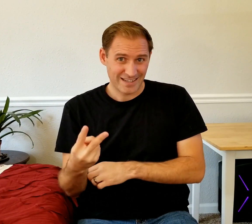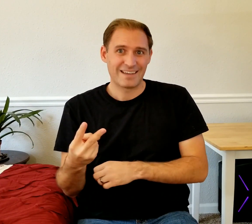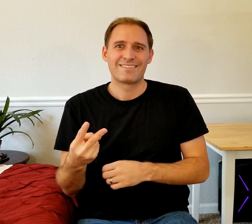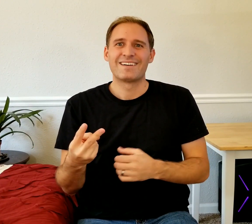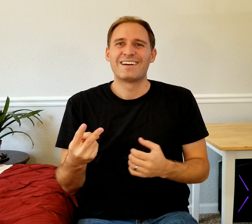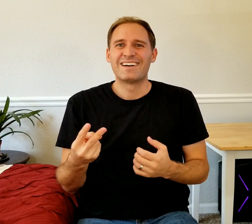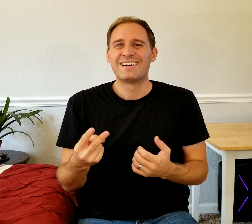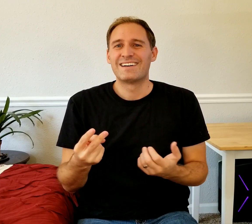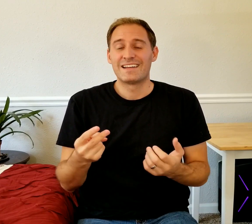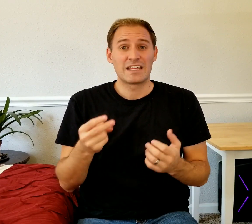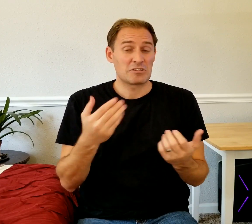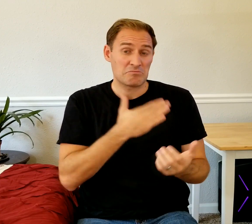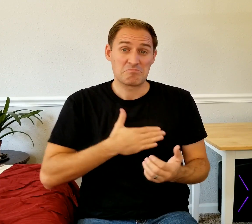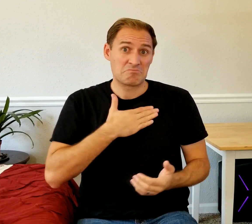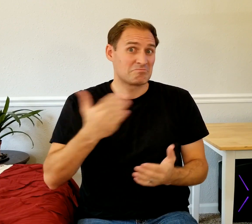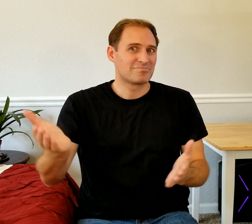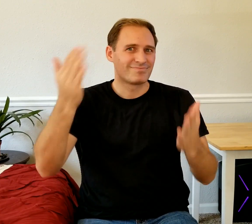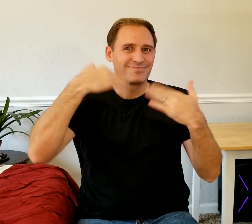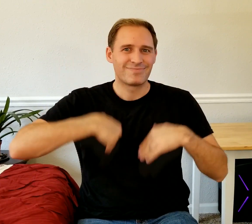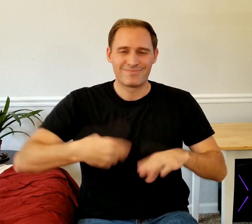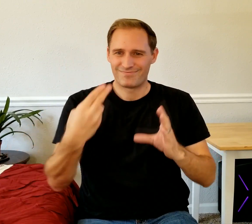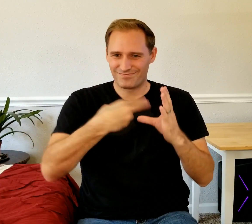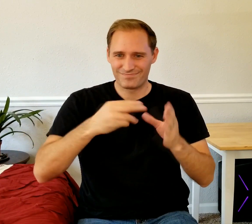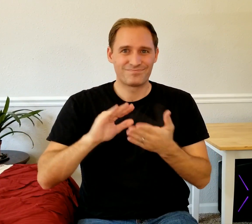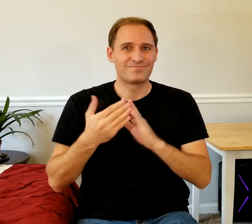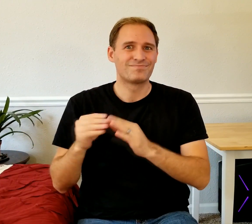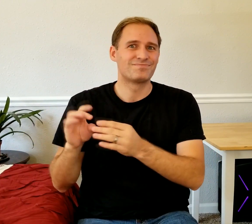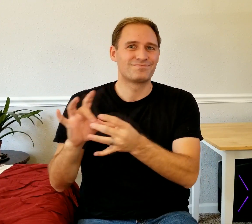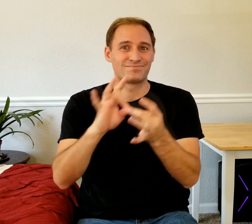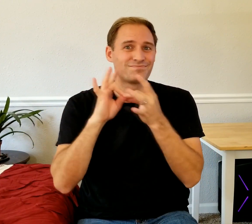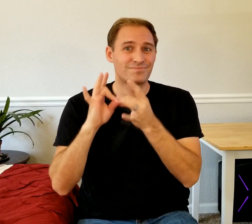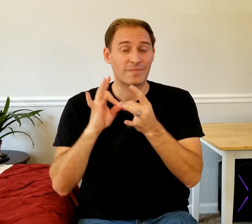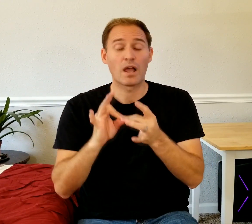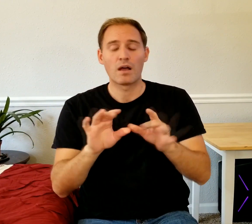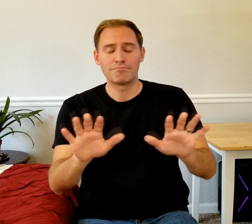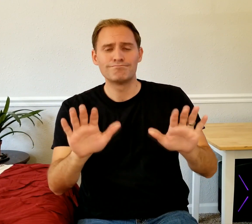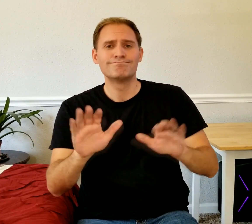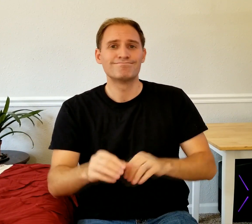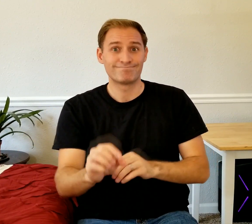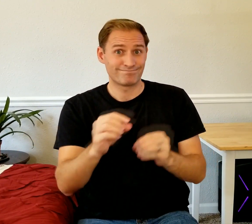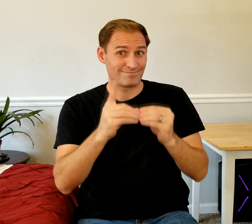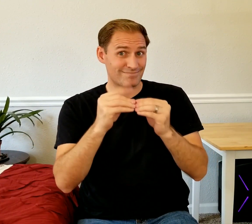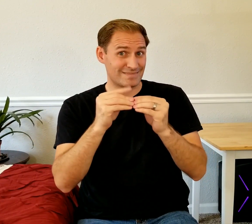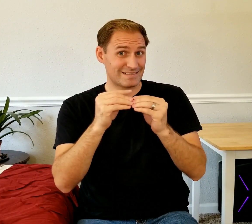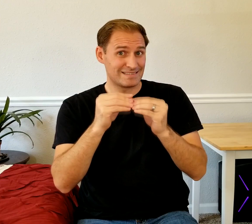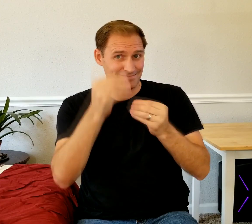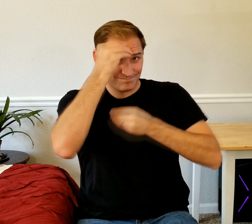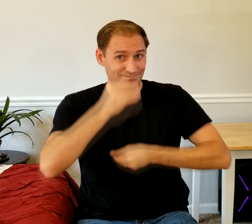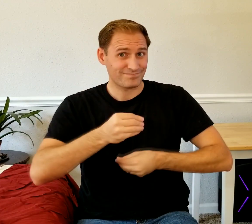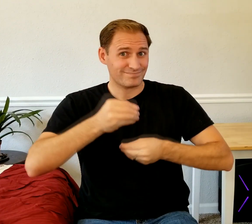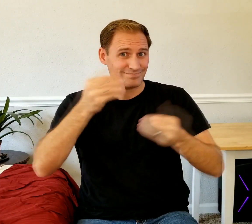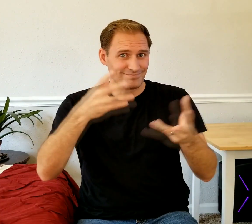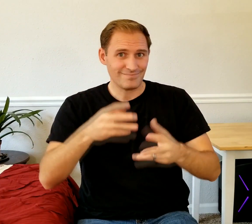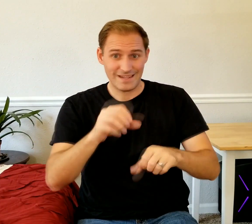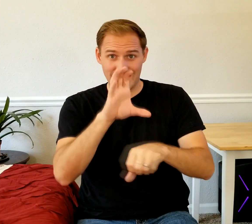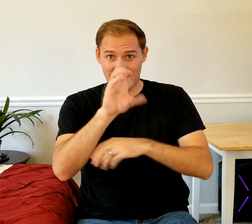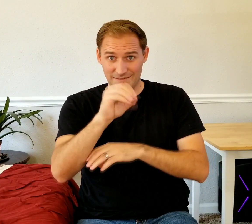and be a part of the community. So just one more thing before I leave the company I work for Fox interpreting is actually looking for more interpreters,